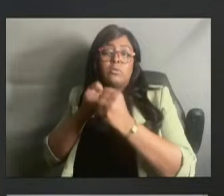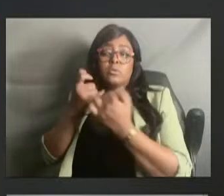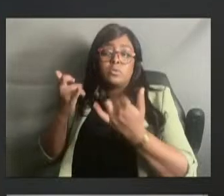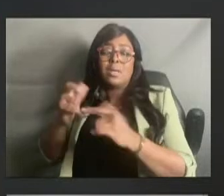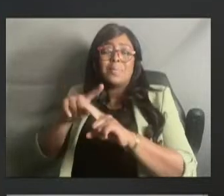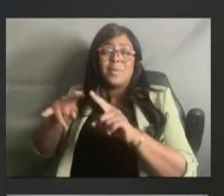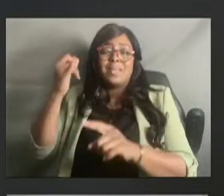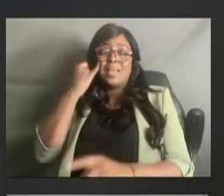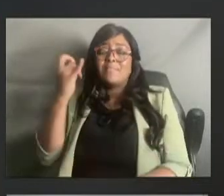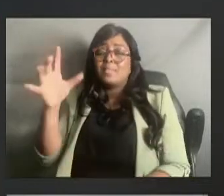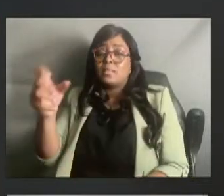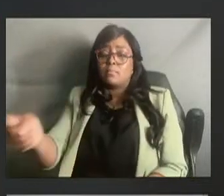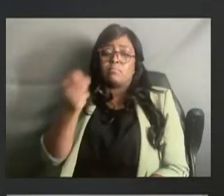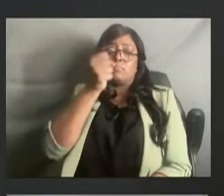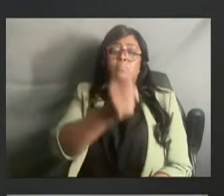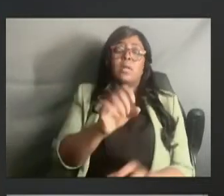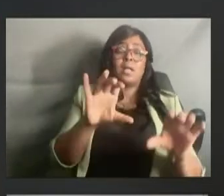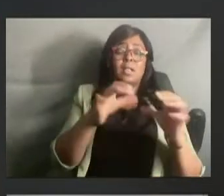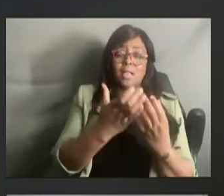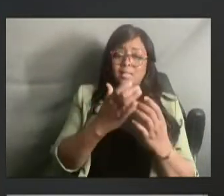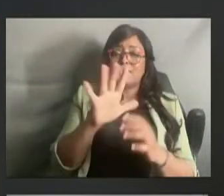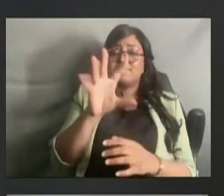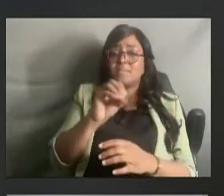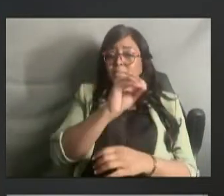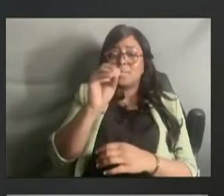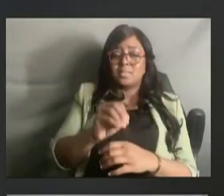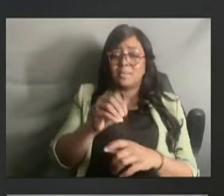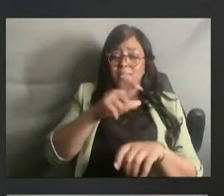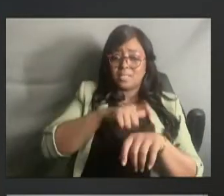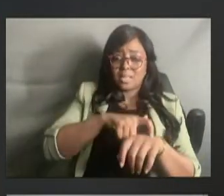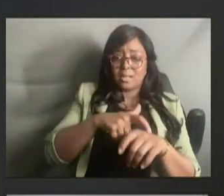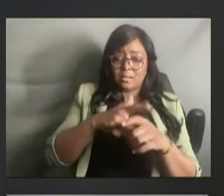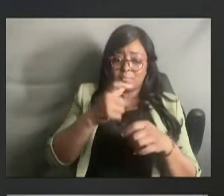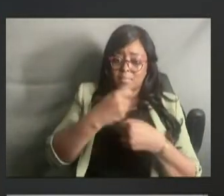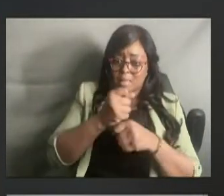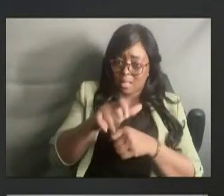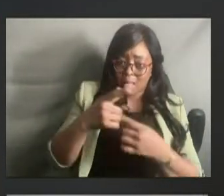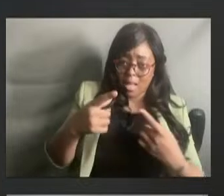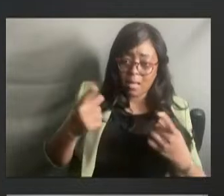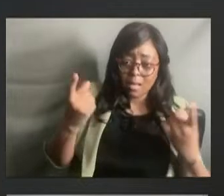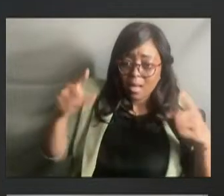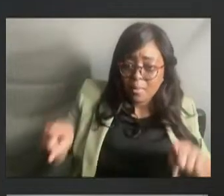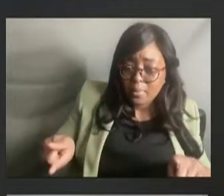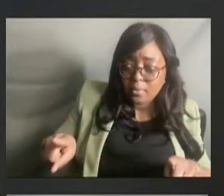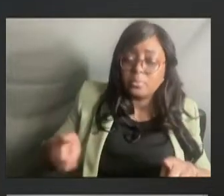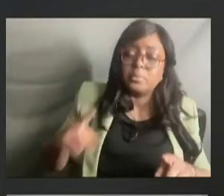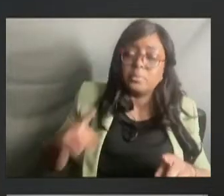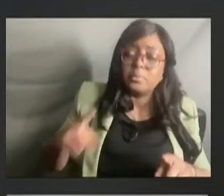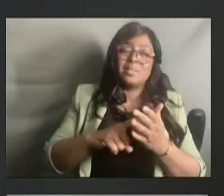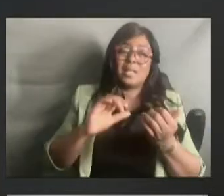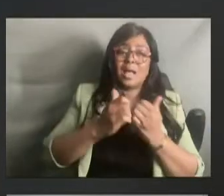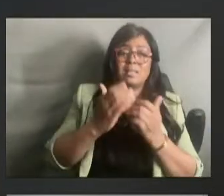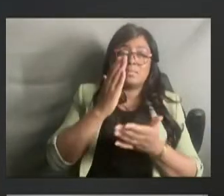challenges of being an adolescent today. But if they're pulled out of class 50% of the